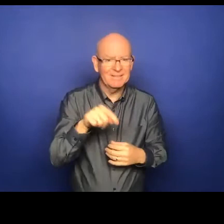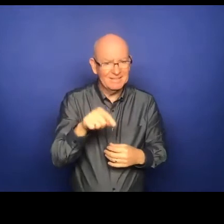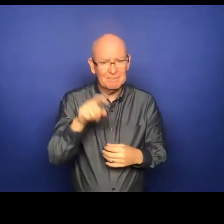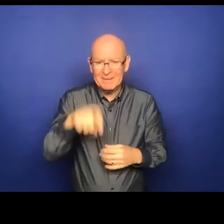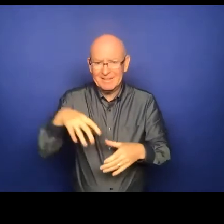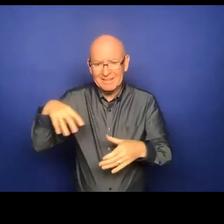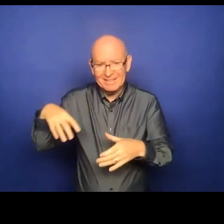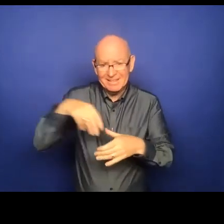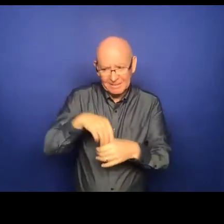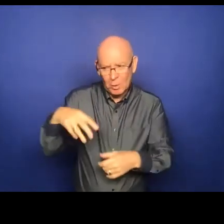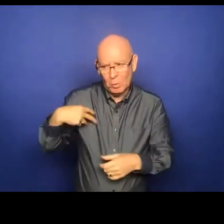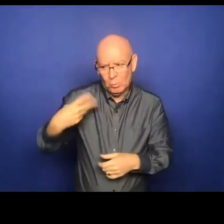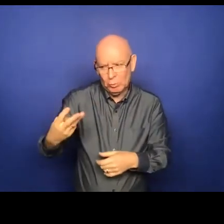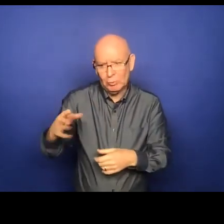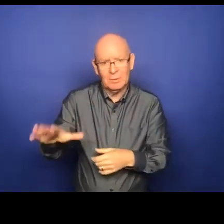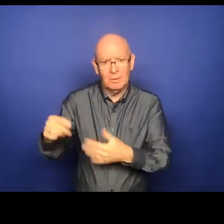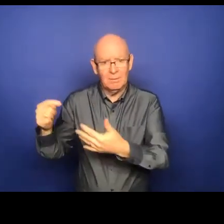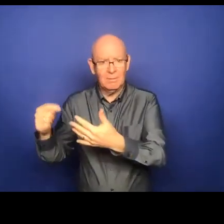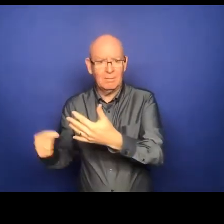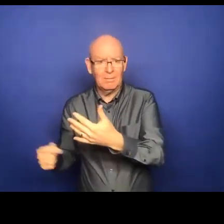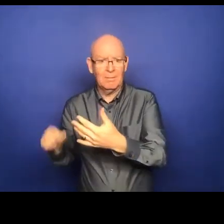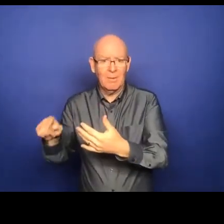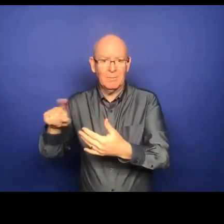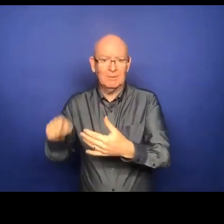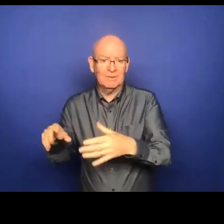of persons with disabilities and compare them to